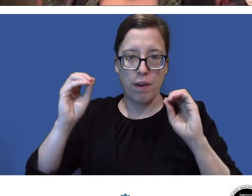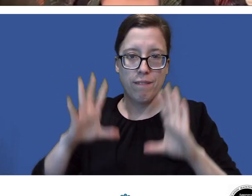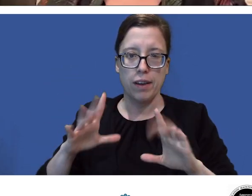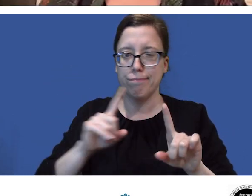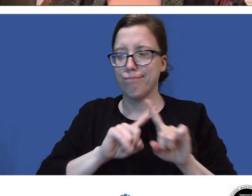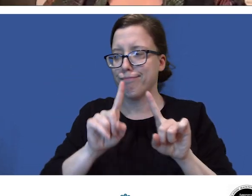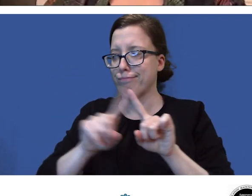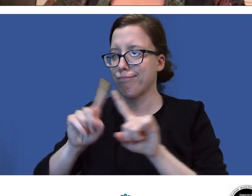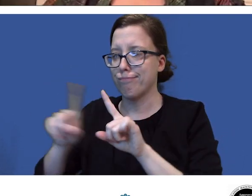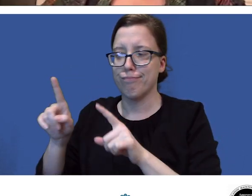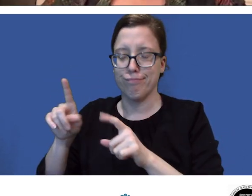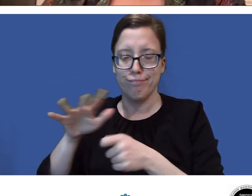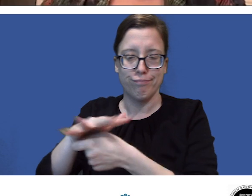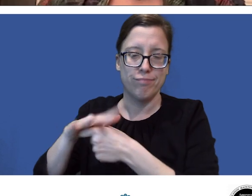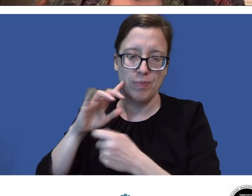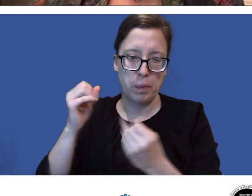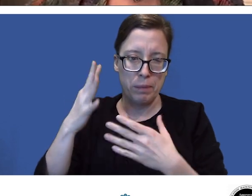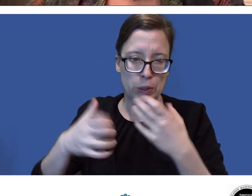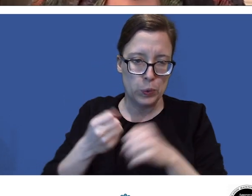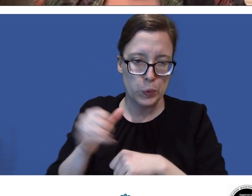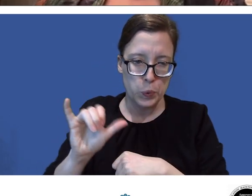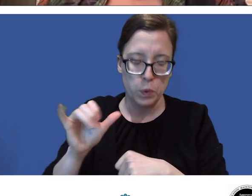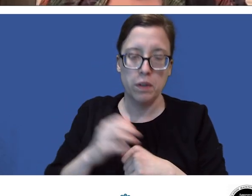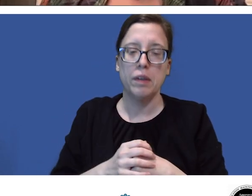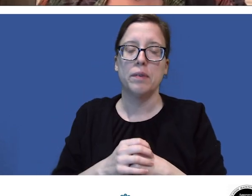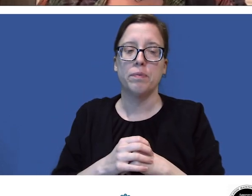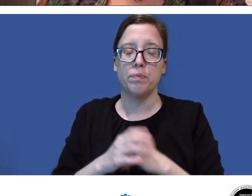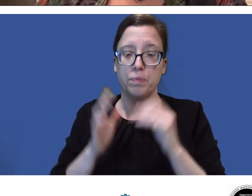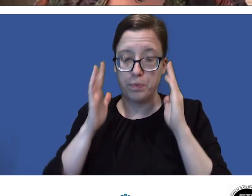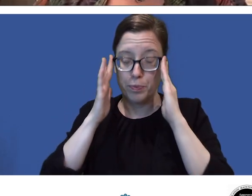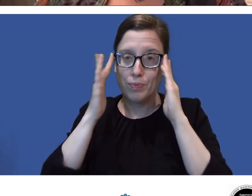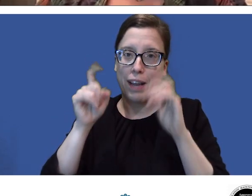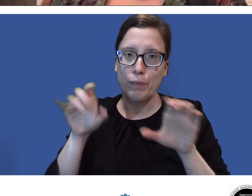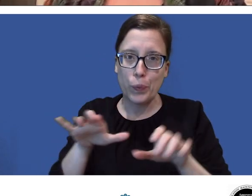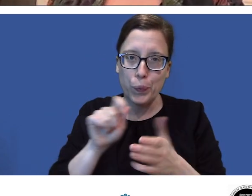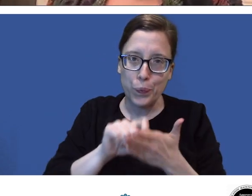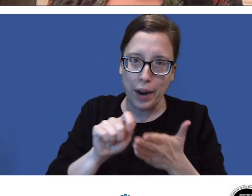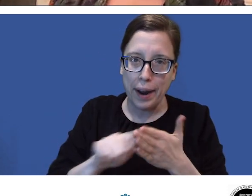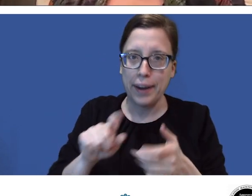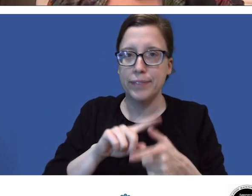a bunch of different places for a long time. And you have to do writing, you have to do